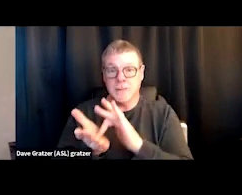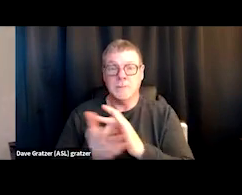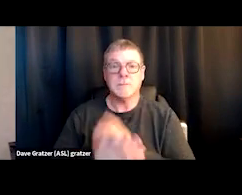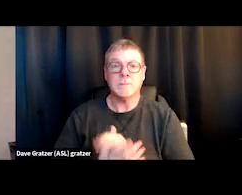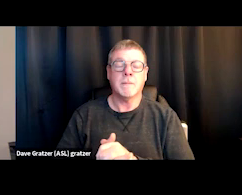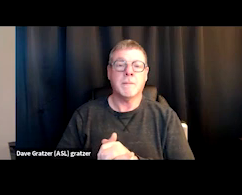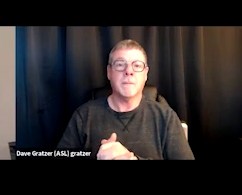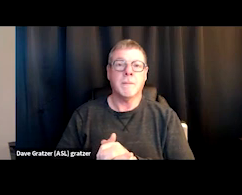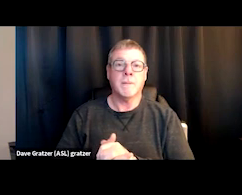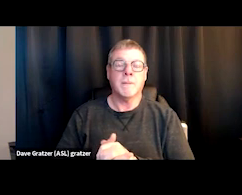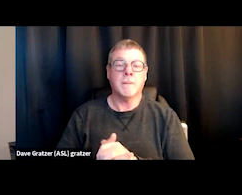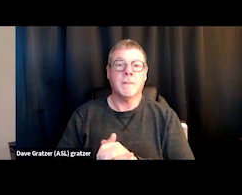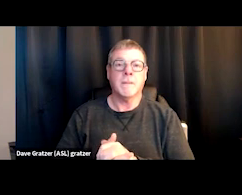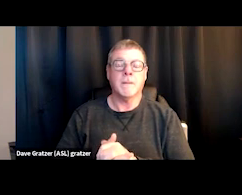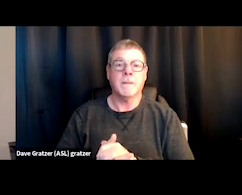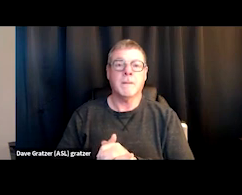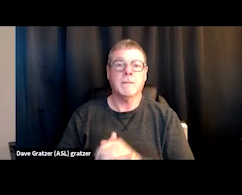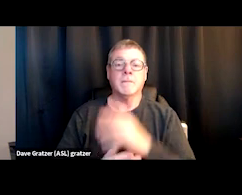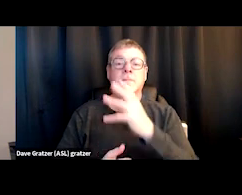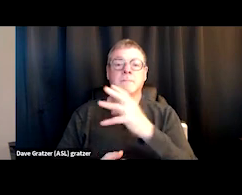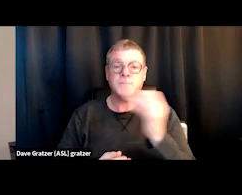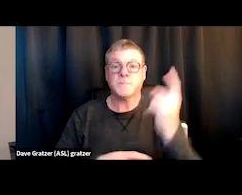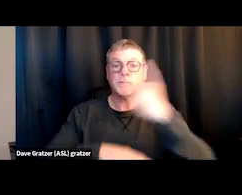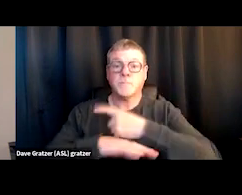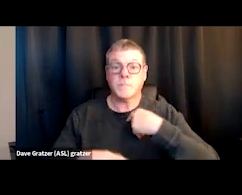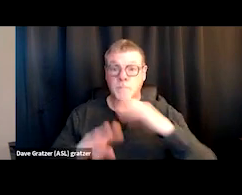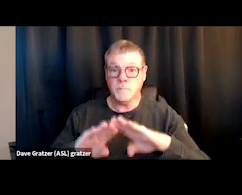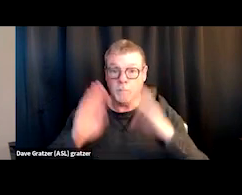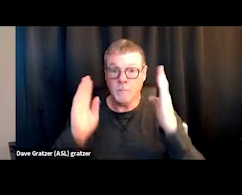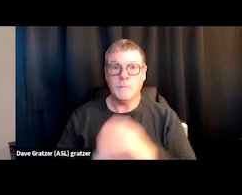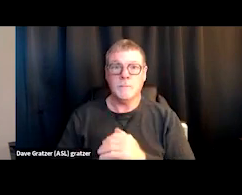And the day we opened, we outgrew it.